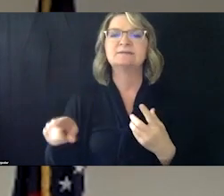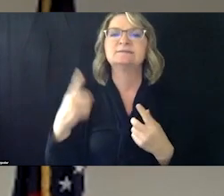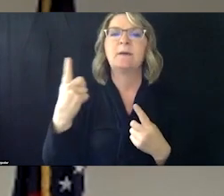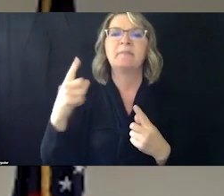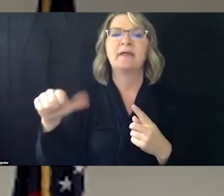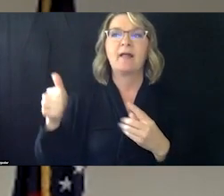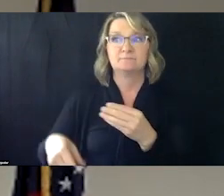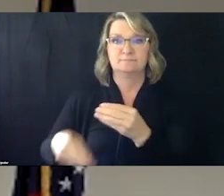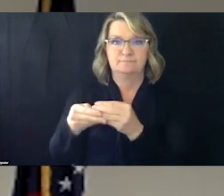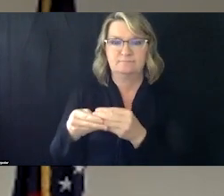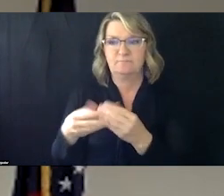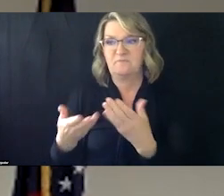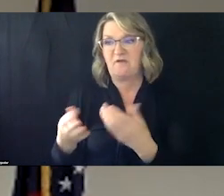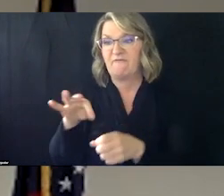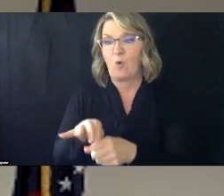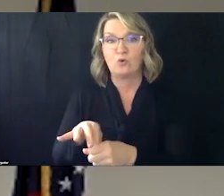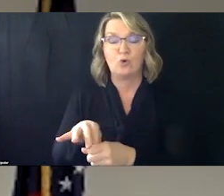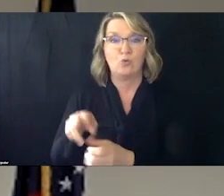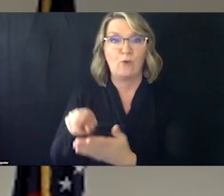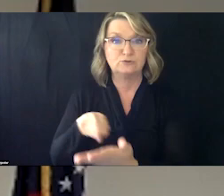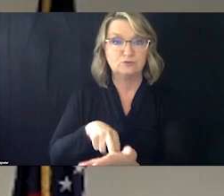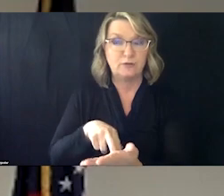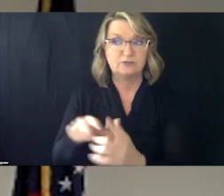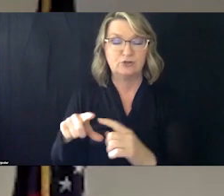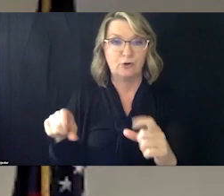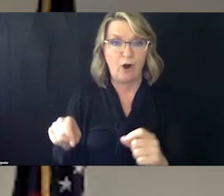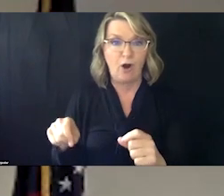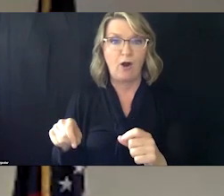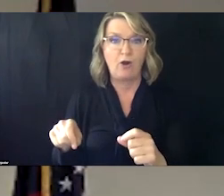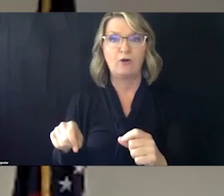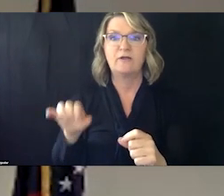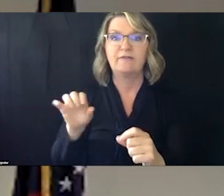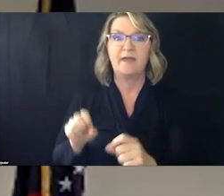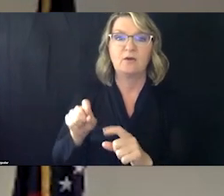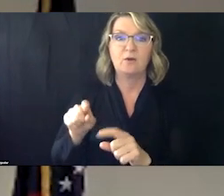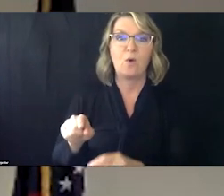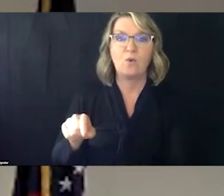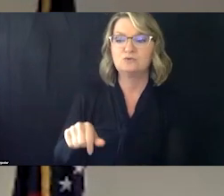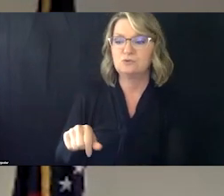registration card they could go to be about ready get their digital card they can bring in